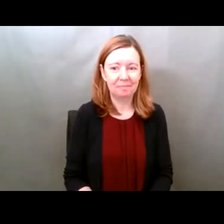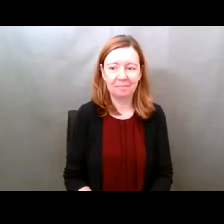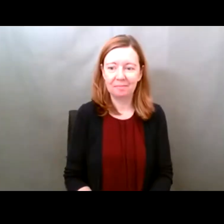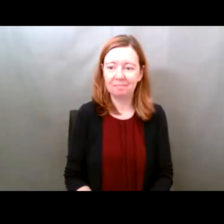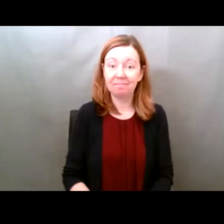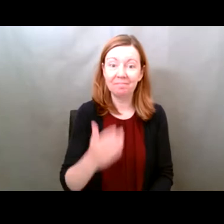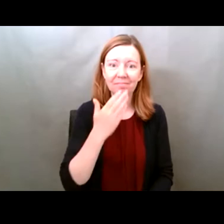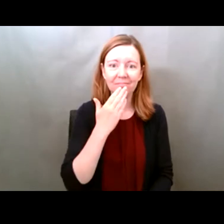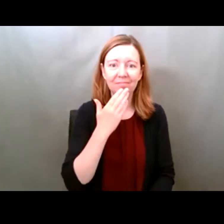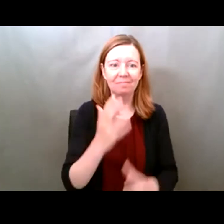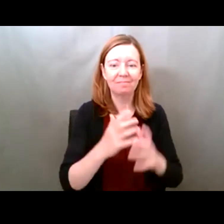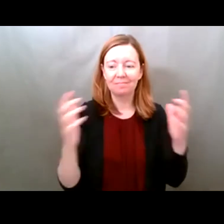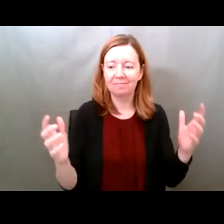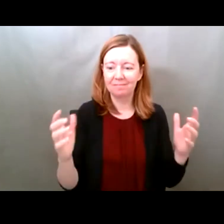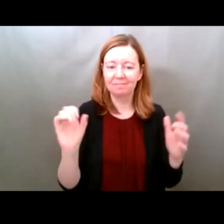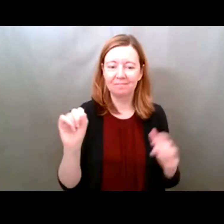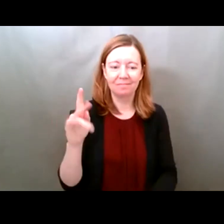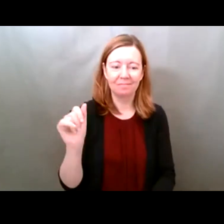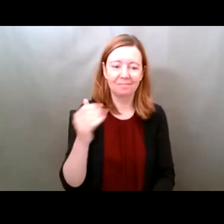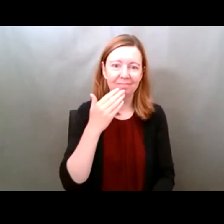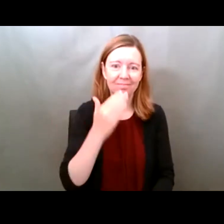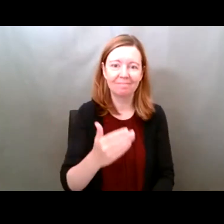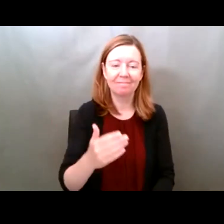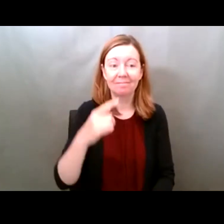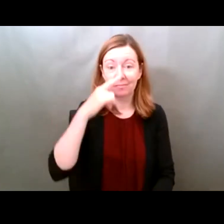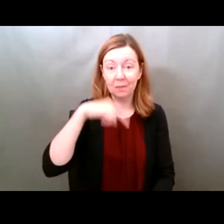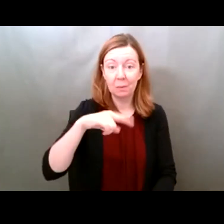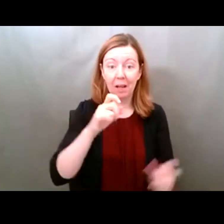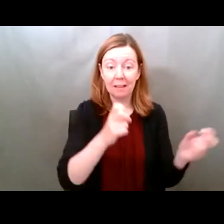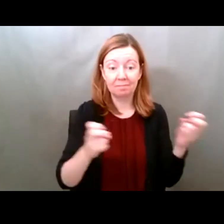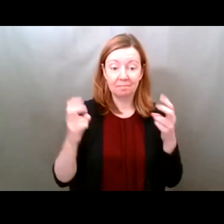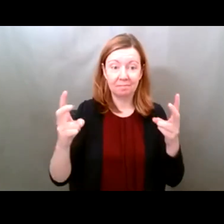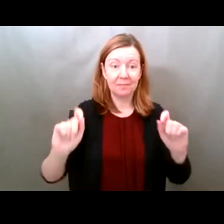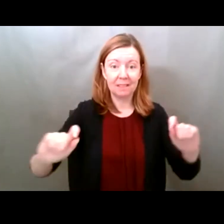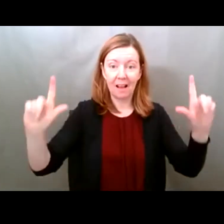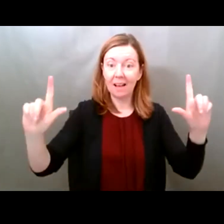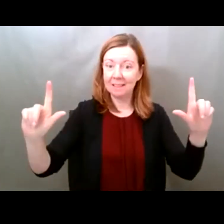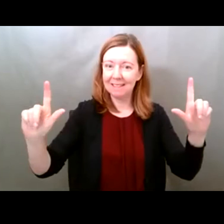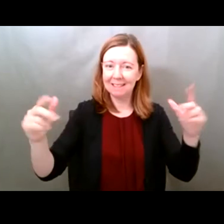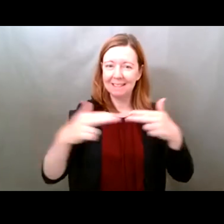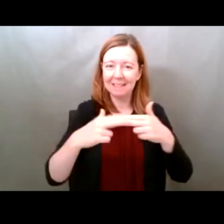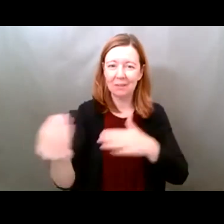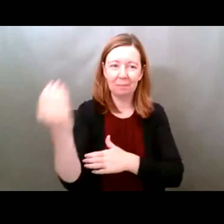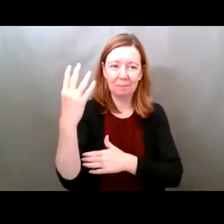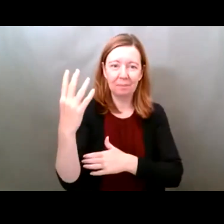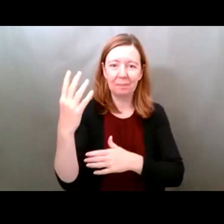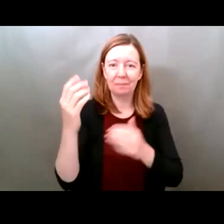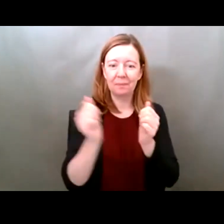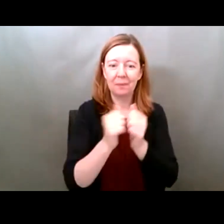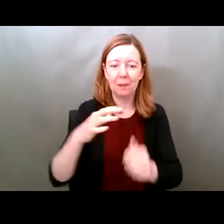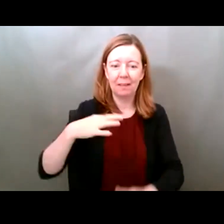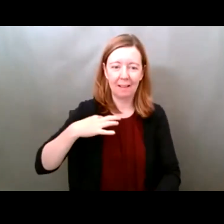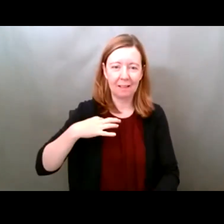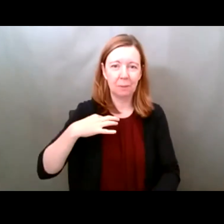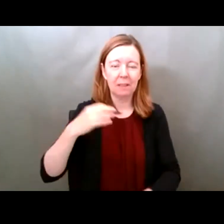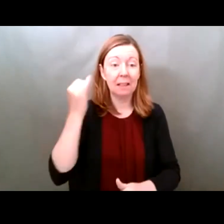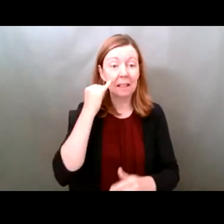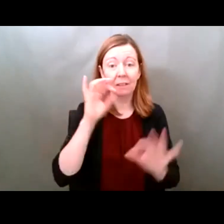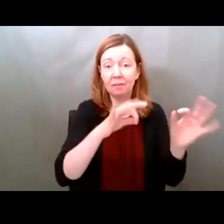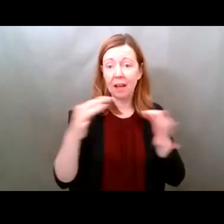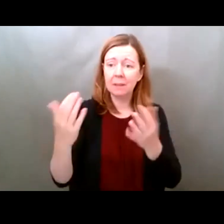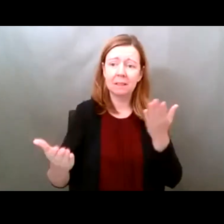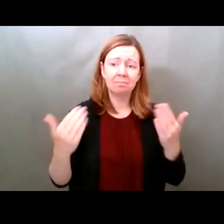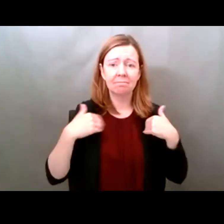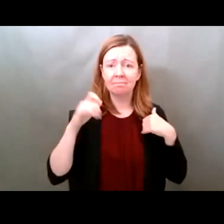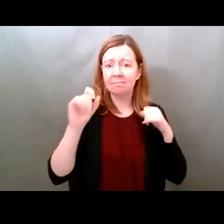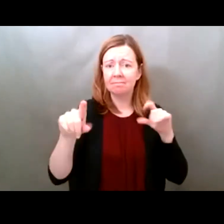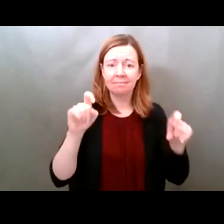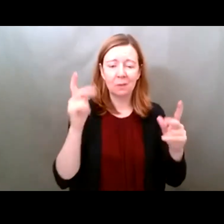Thank you so much, Sophia. Would you mind putting the slides back, um, under eligibility, in case families -- they have question or need to look at it one more time?